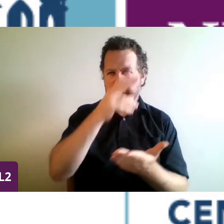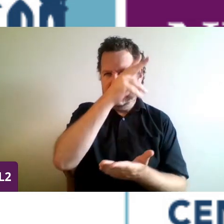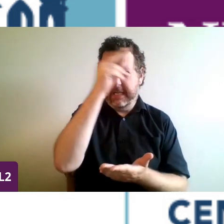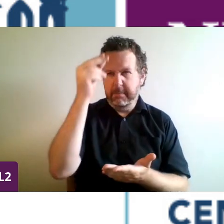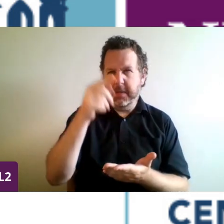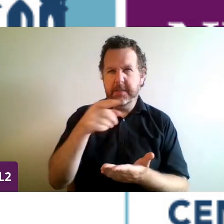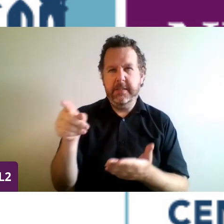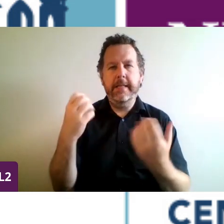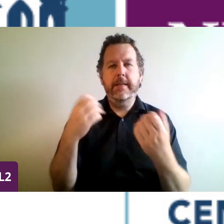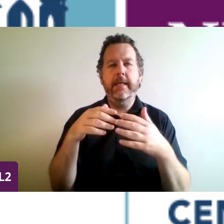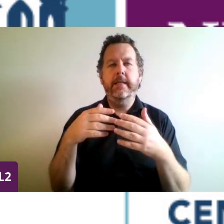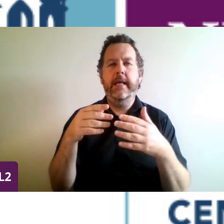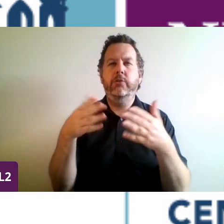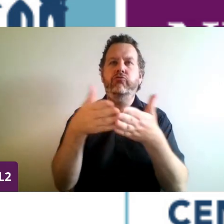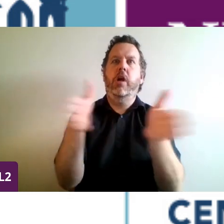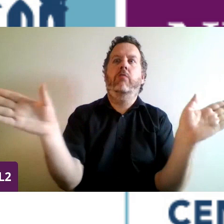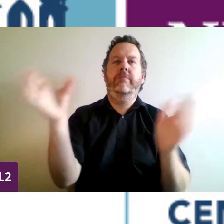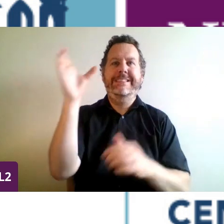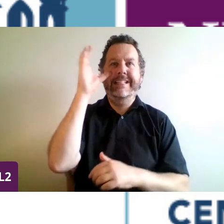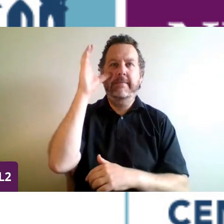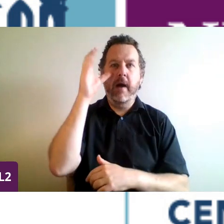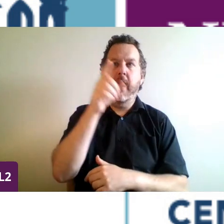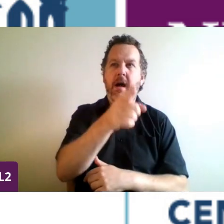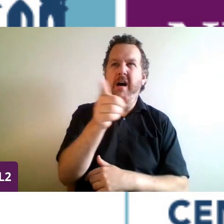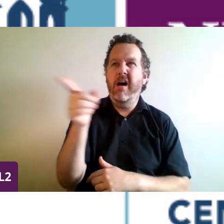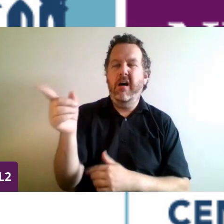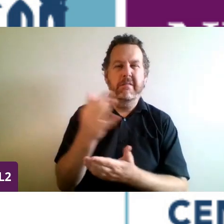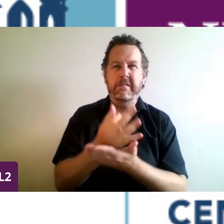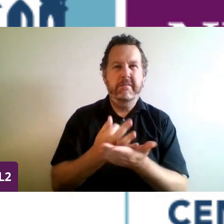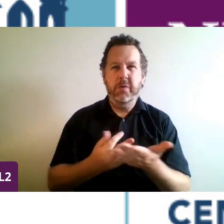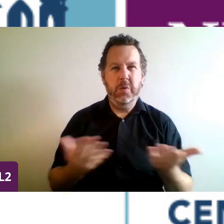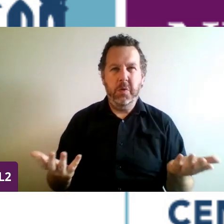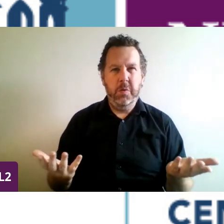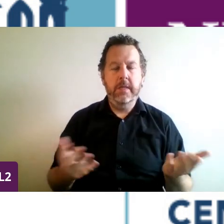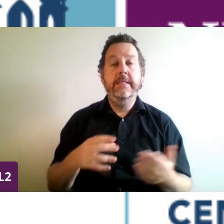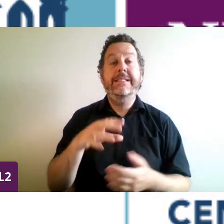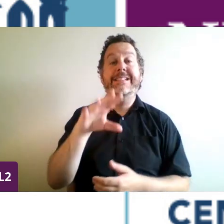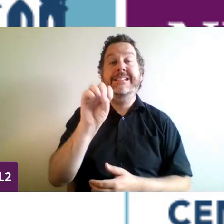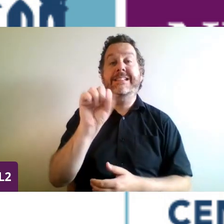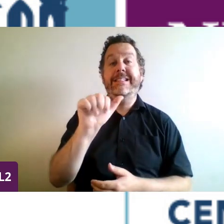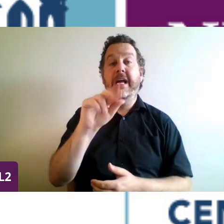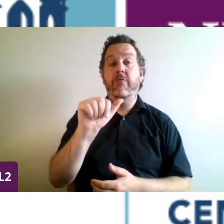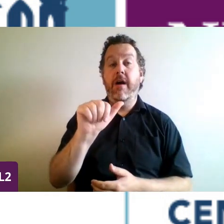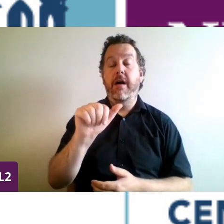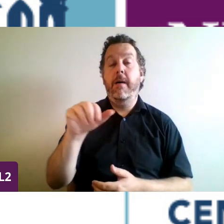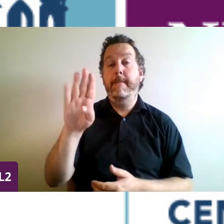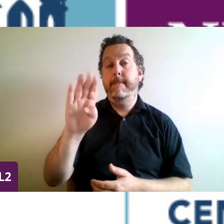Sarah Bernhardt will be the second author who ever truly